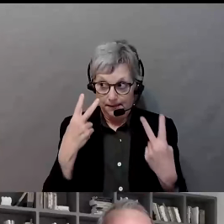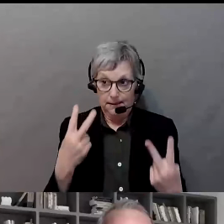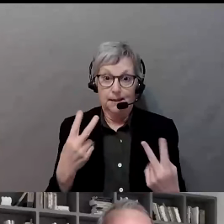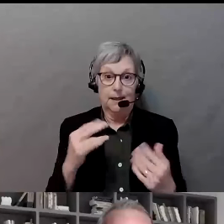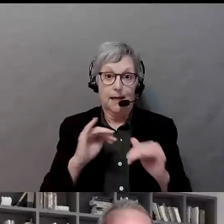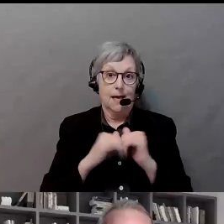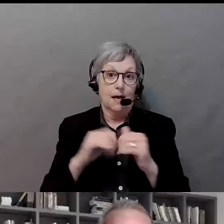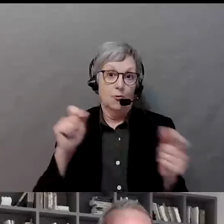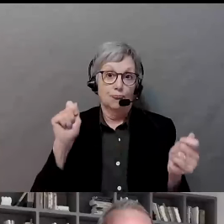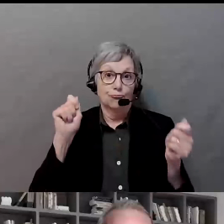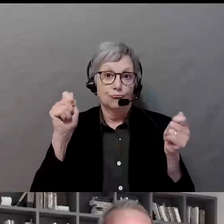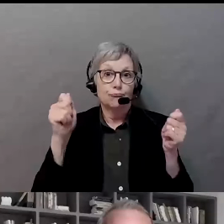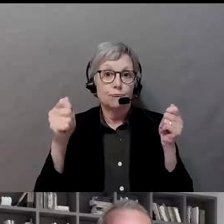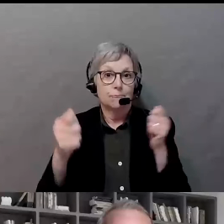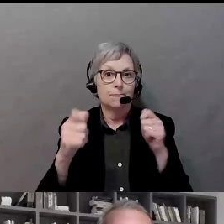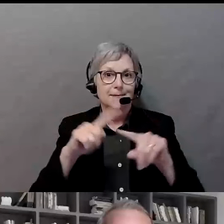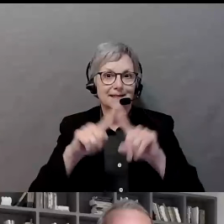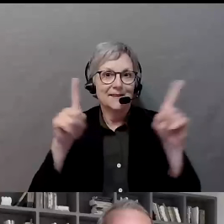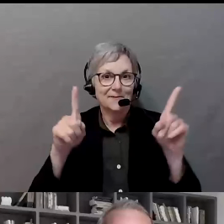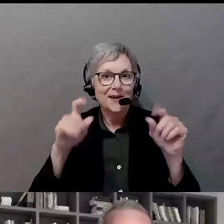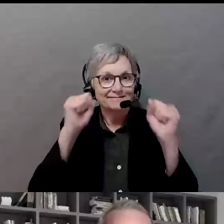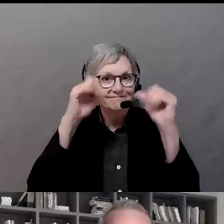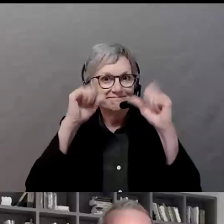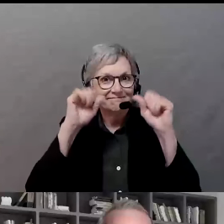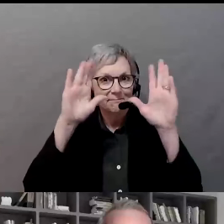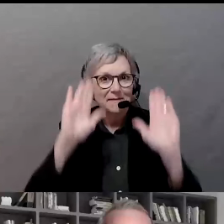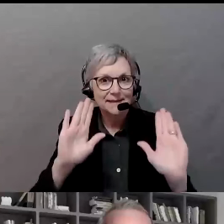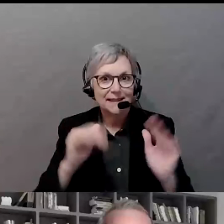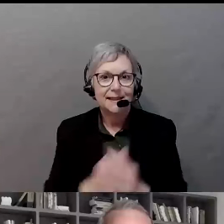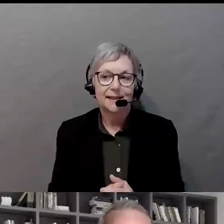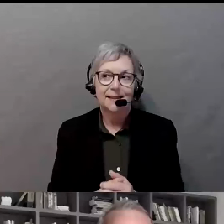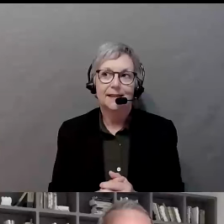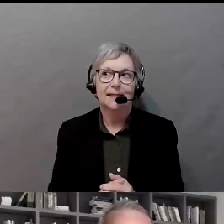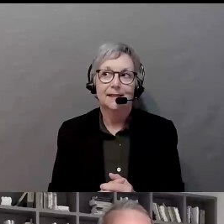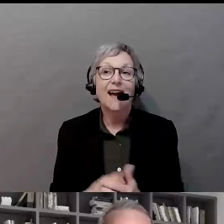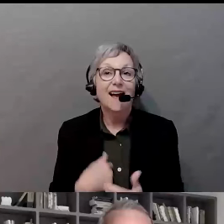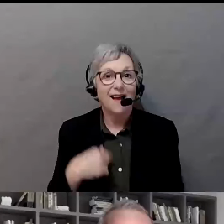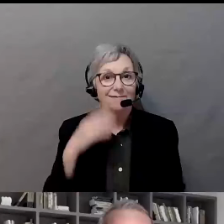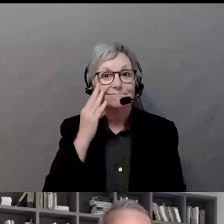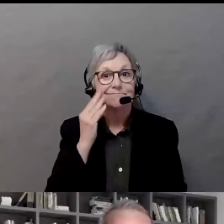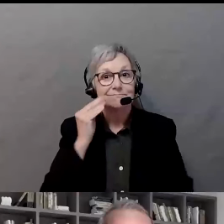DIFFERENT HAS BEEN AMAZING. BEING A PERSON WHO HAS BEEN RESTRAINED AND SEEING MY MOM